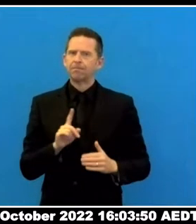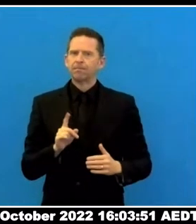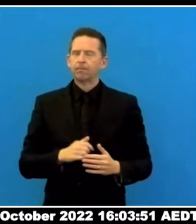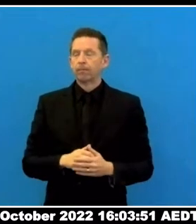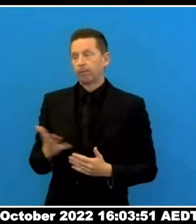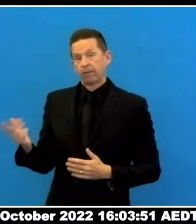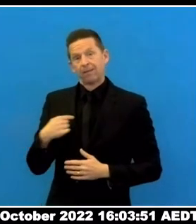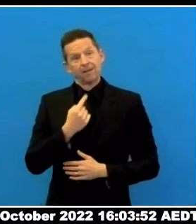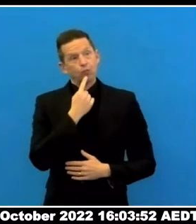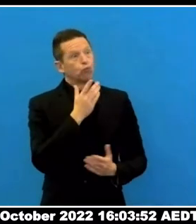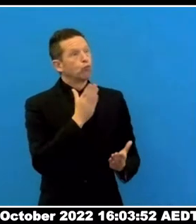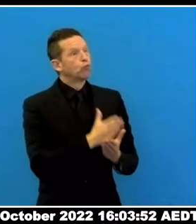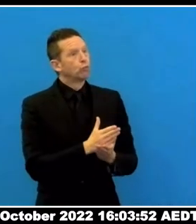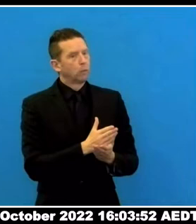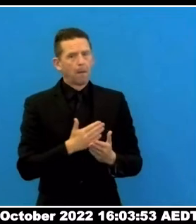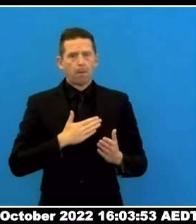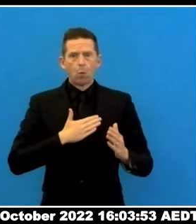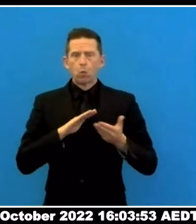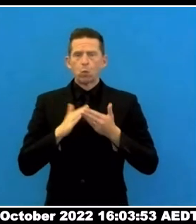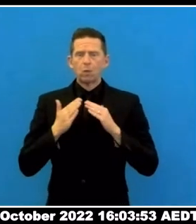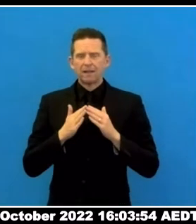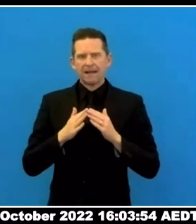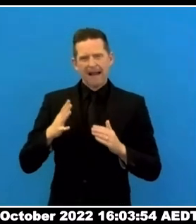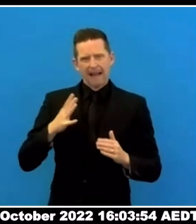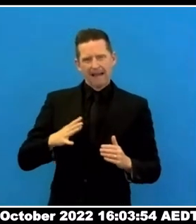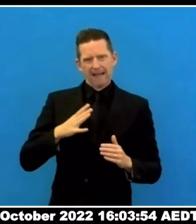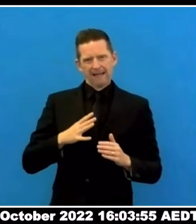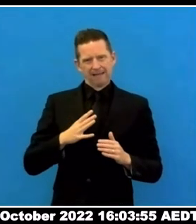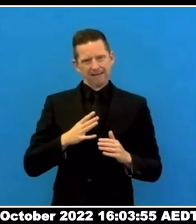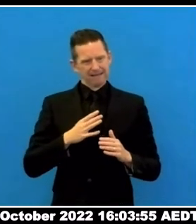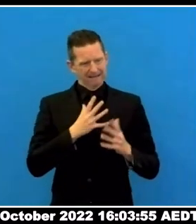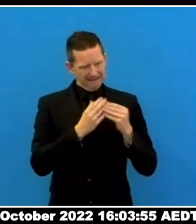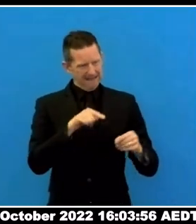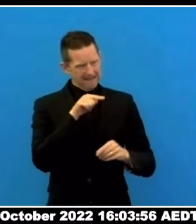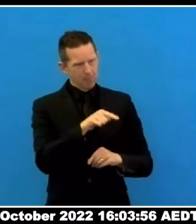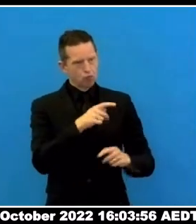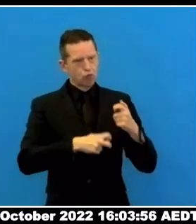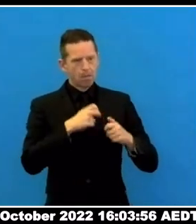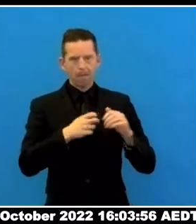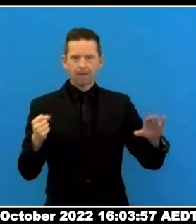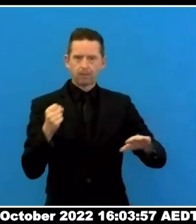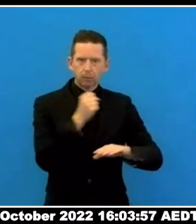is the first issues to solve the interpreting problem first, to be honest.